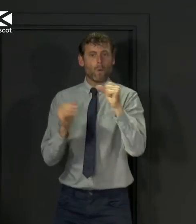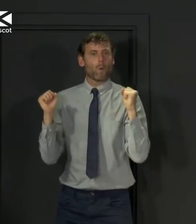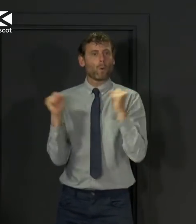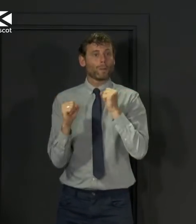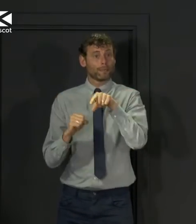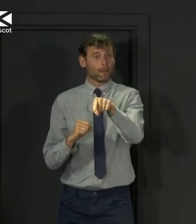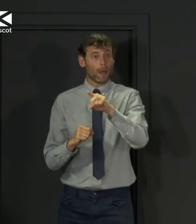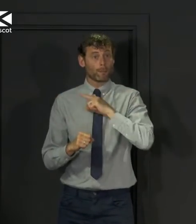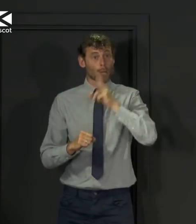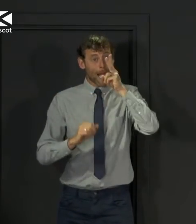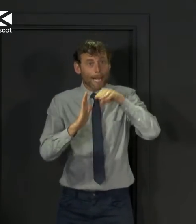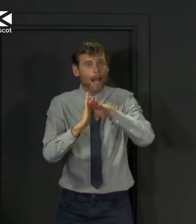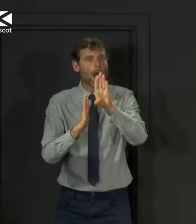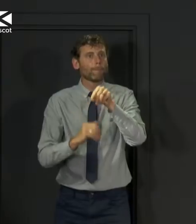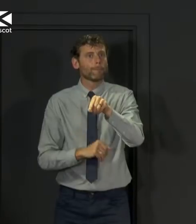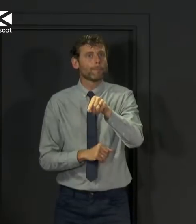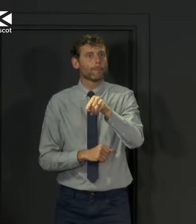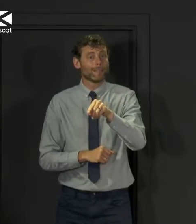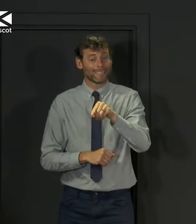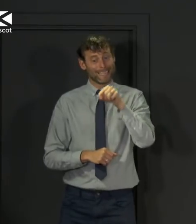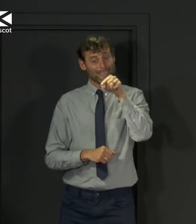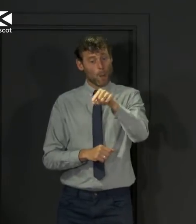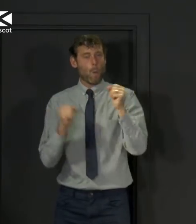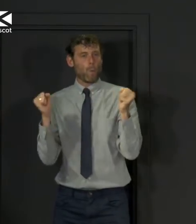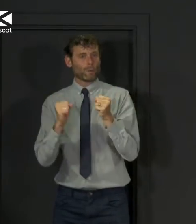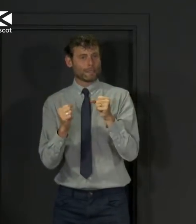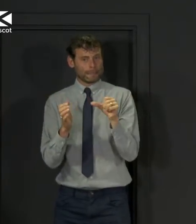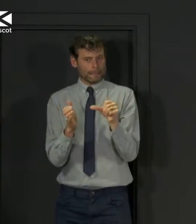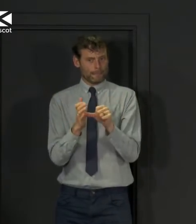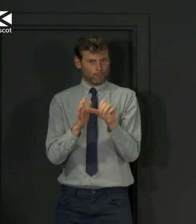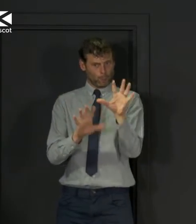Jason said, much more difficult to be certain about. So please, please, please don't do